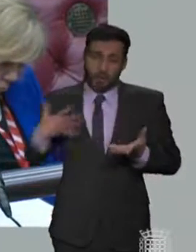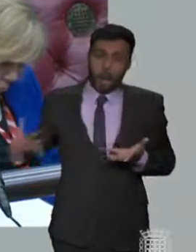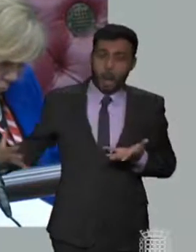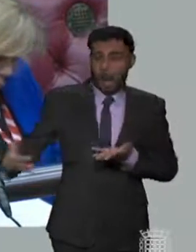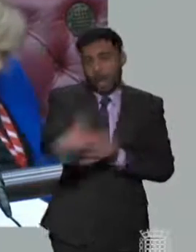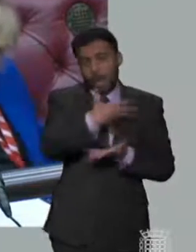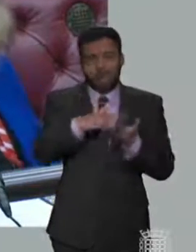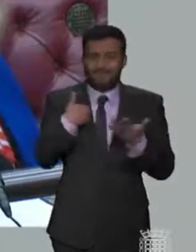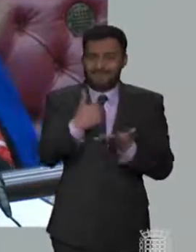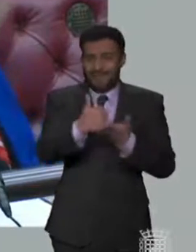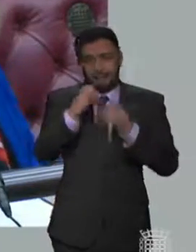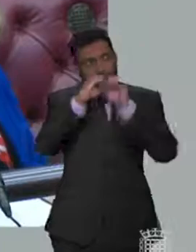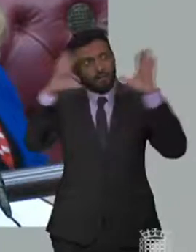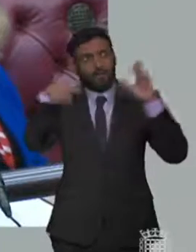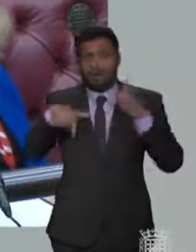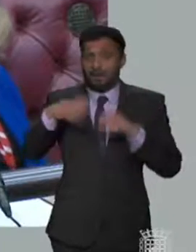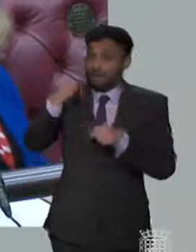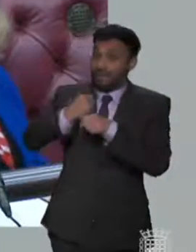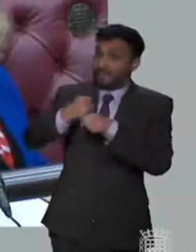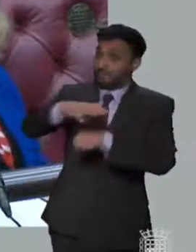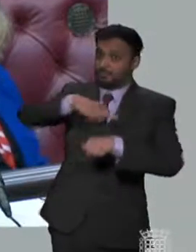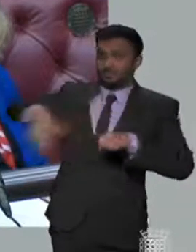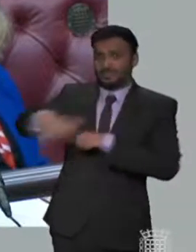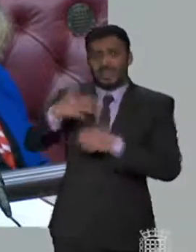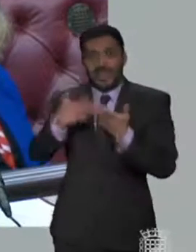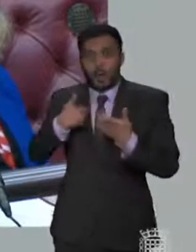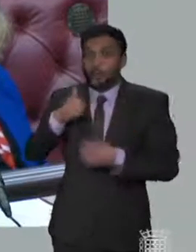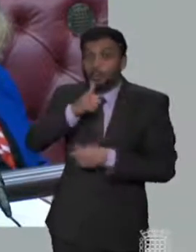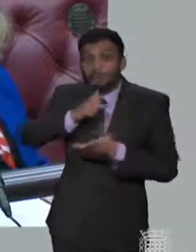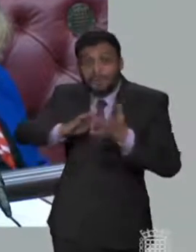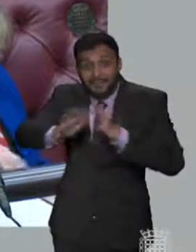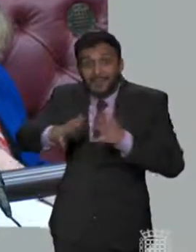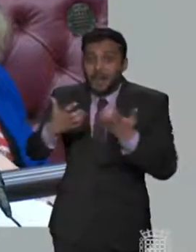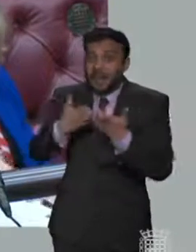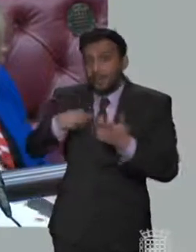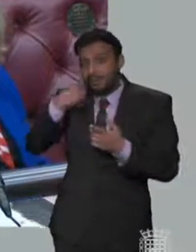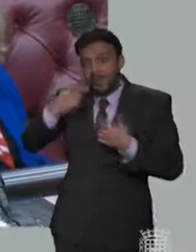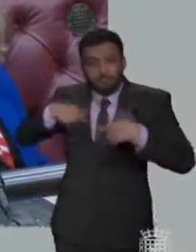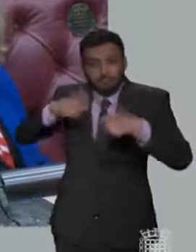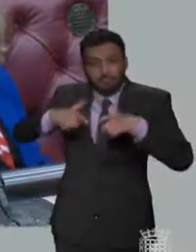we can continue to improve communication for bsl signers i'd like to finish by